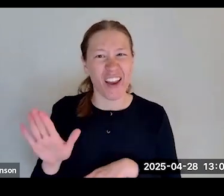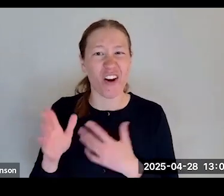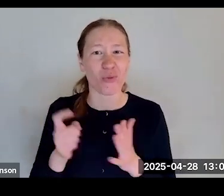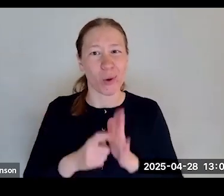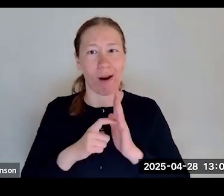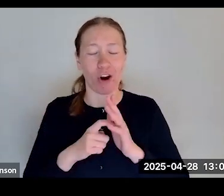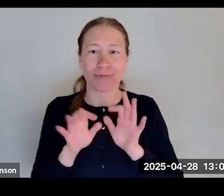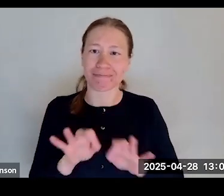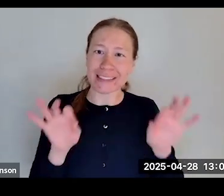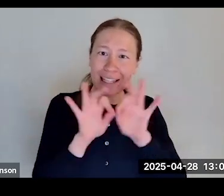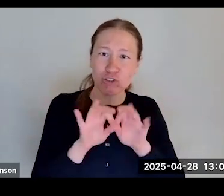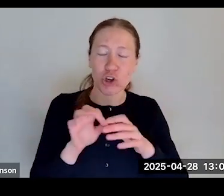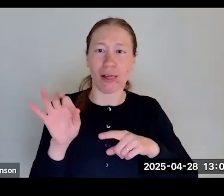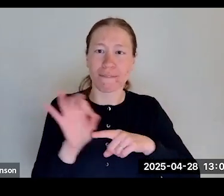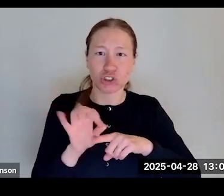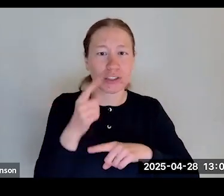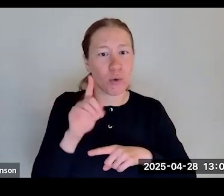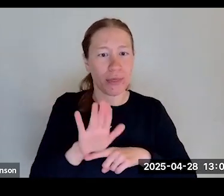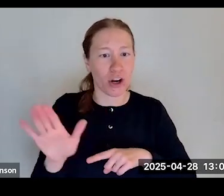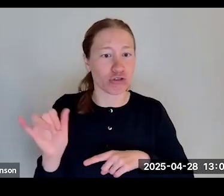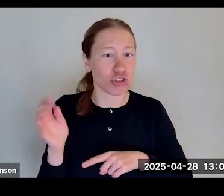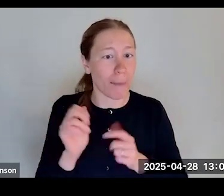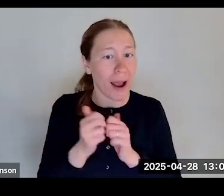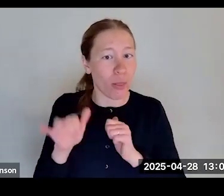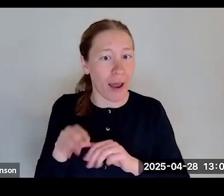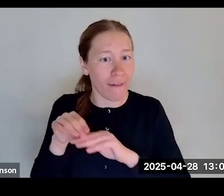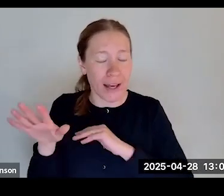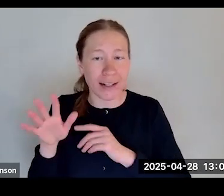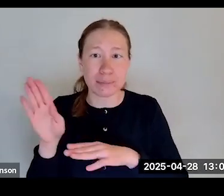and how the accommodation may impact business operations and other factors.